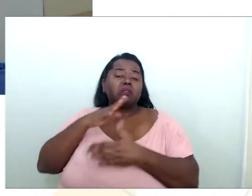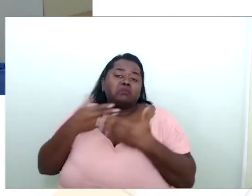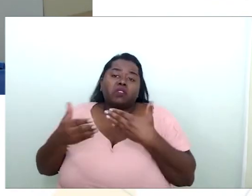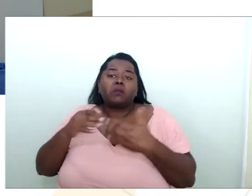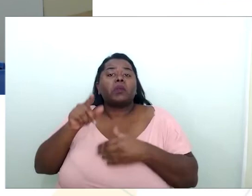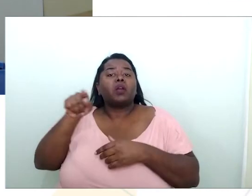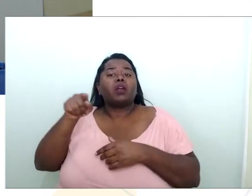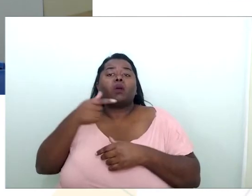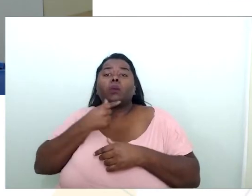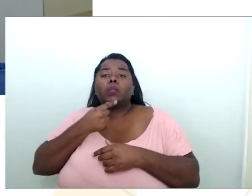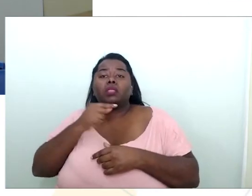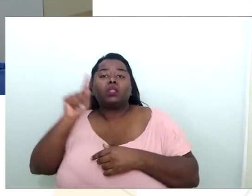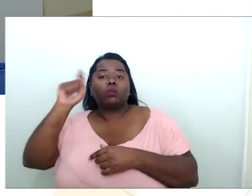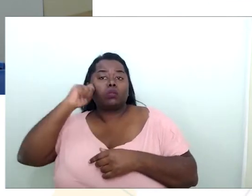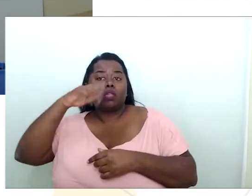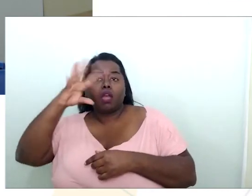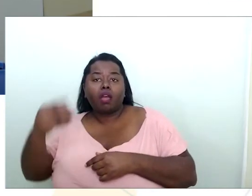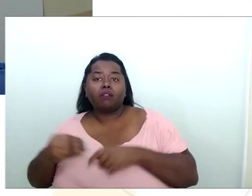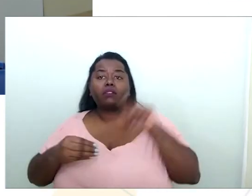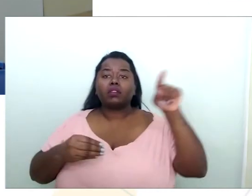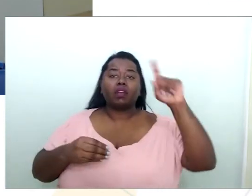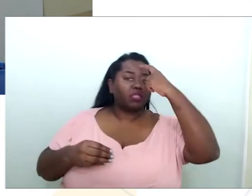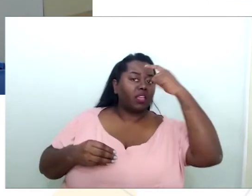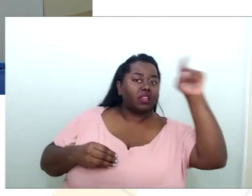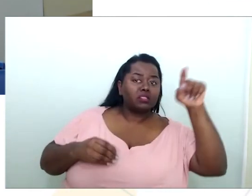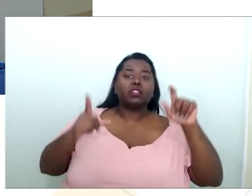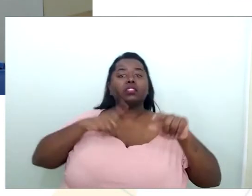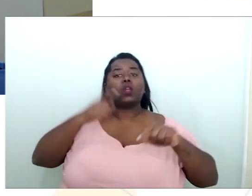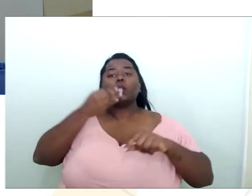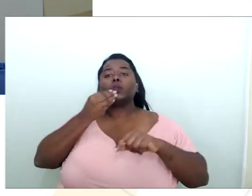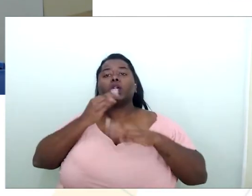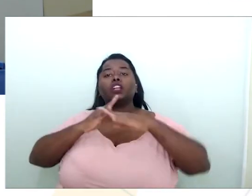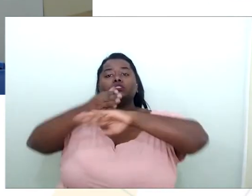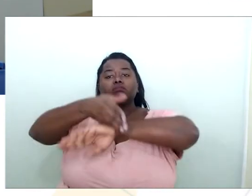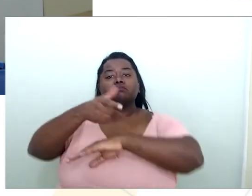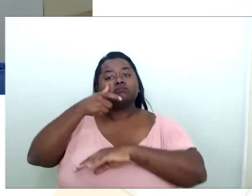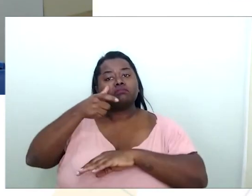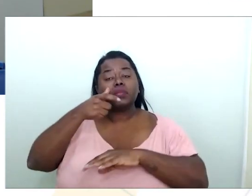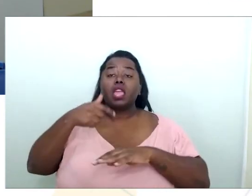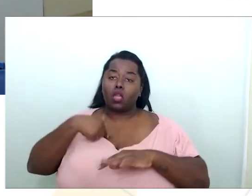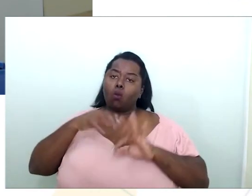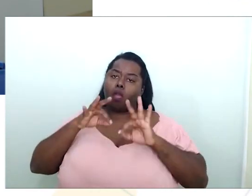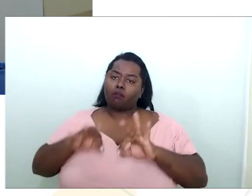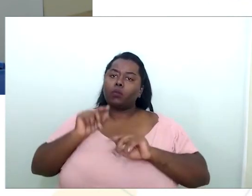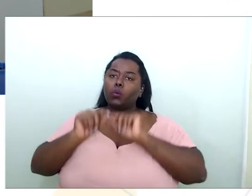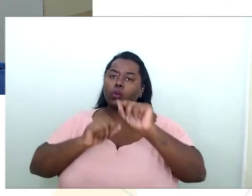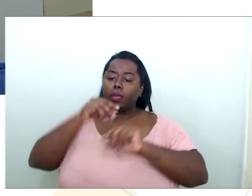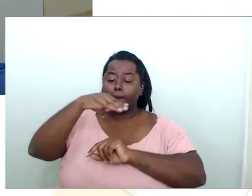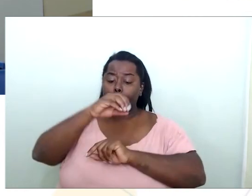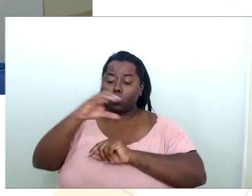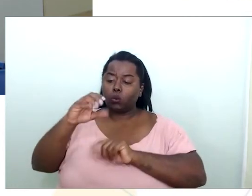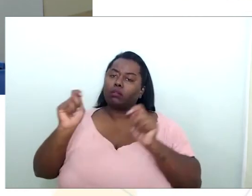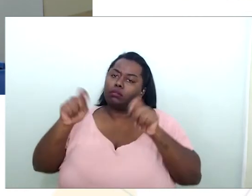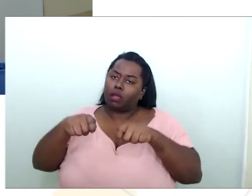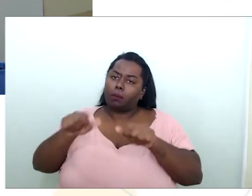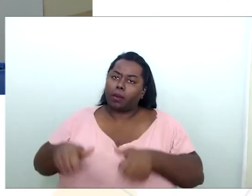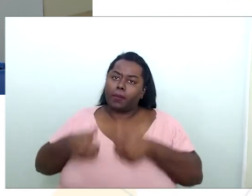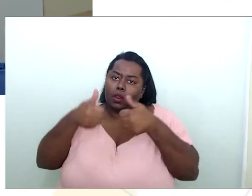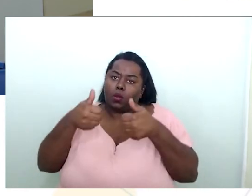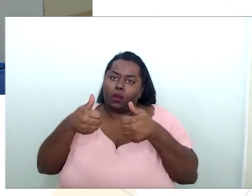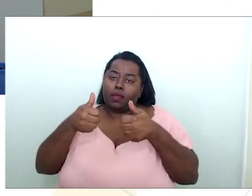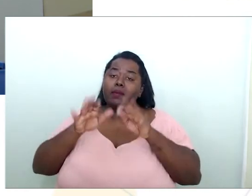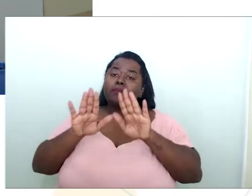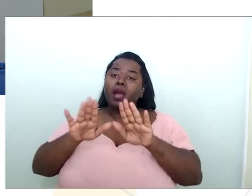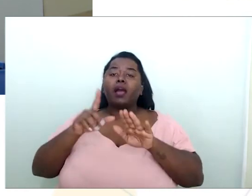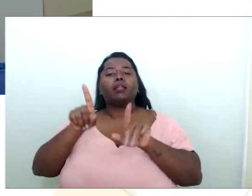opportunity you know so so I when I argue that you know MOOCs can be better but I